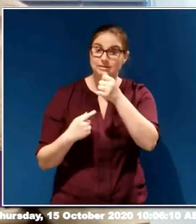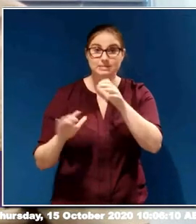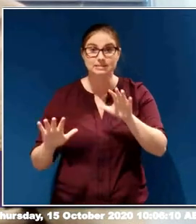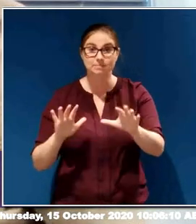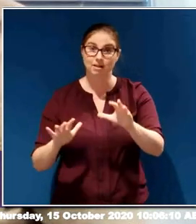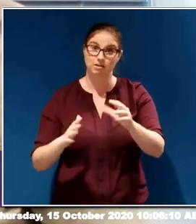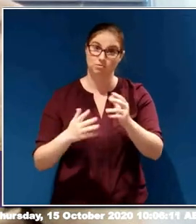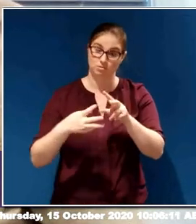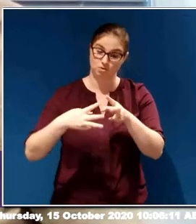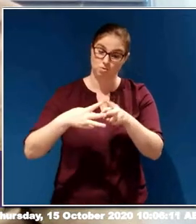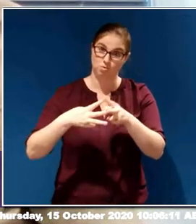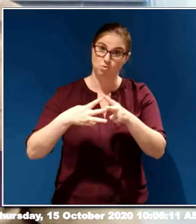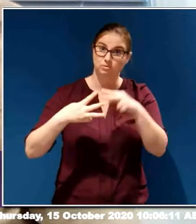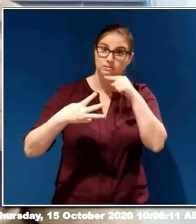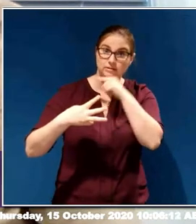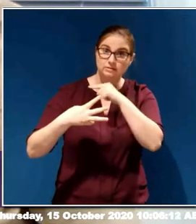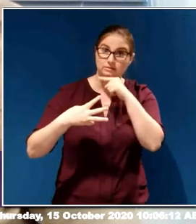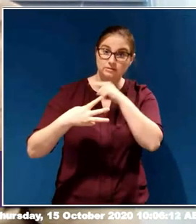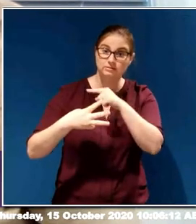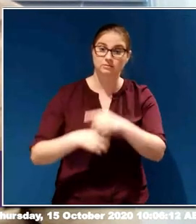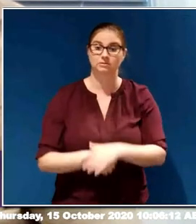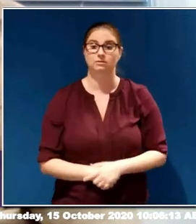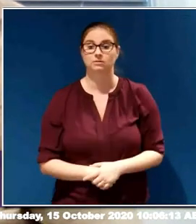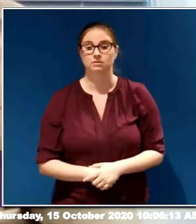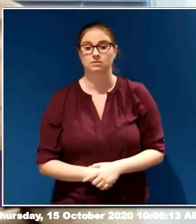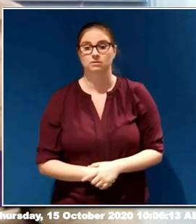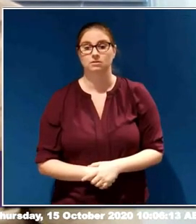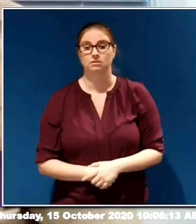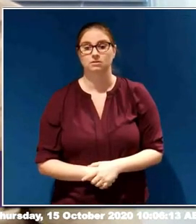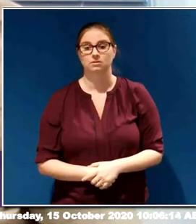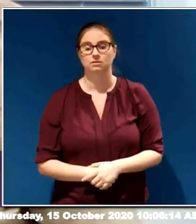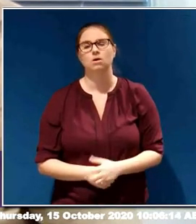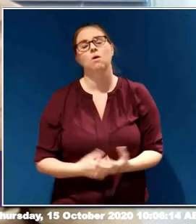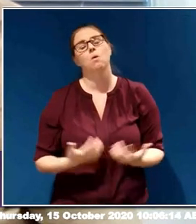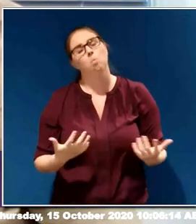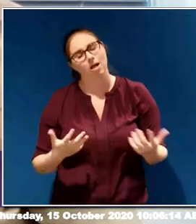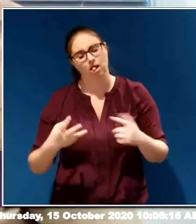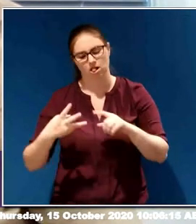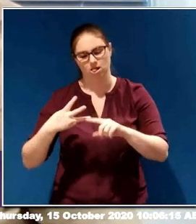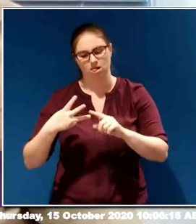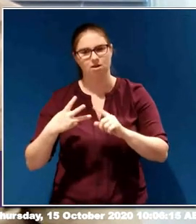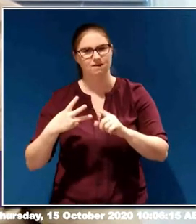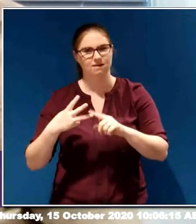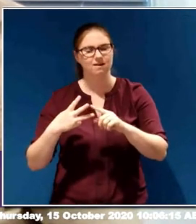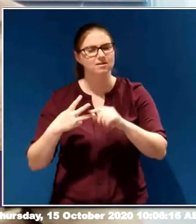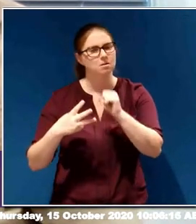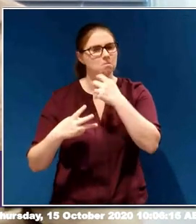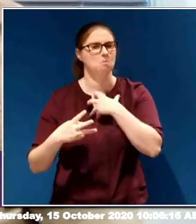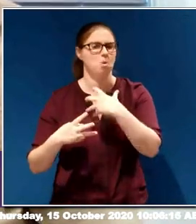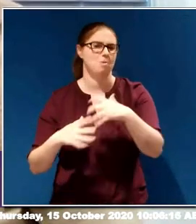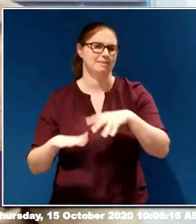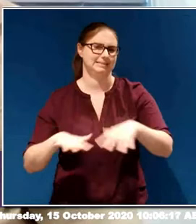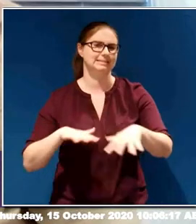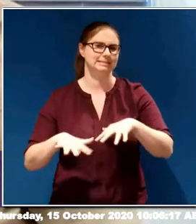Jack was a lot busier than the other two, and there were also a lot of quirks that we noticed about Jack that were very different